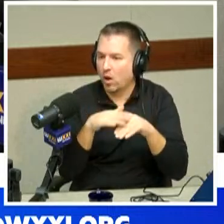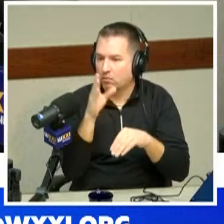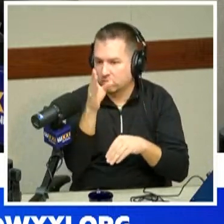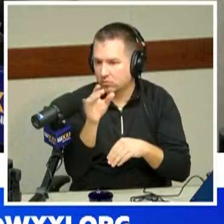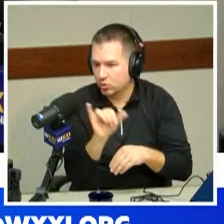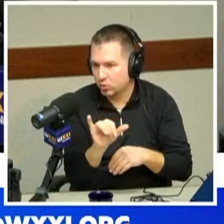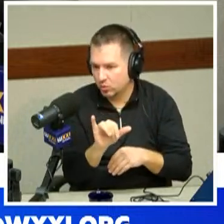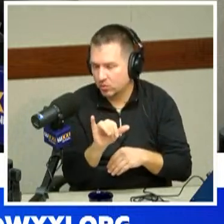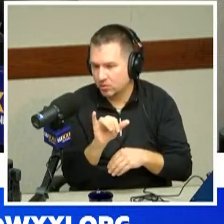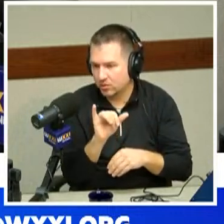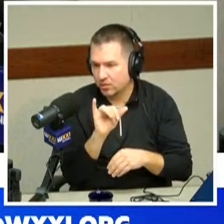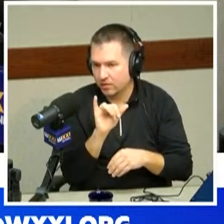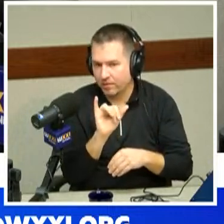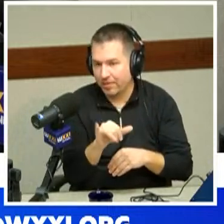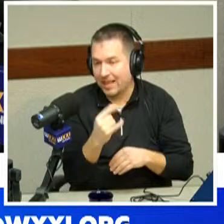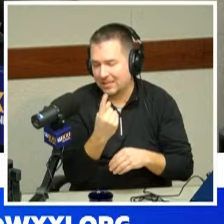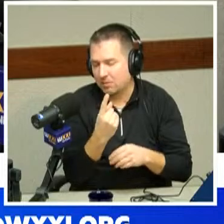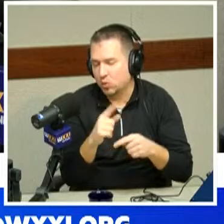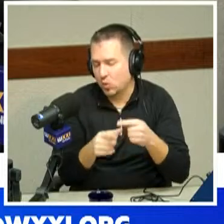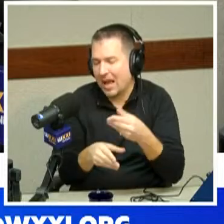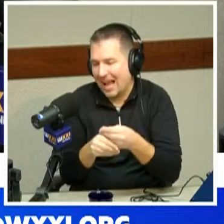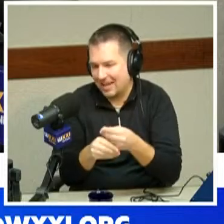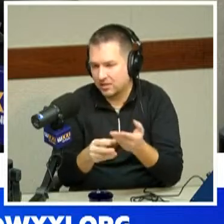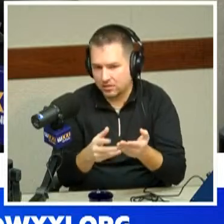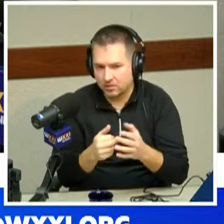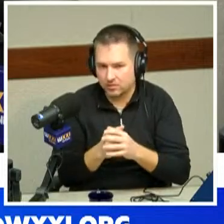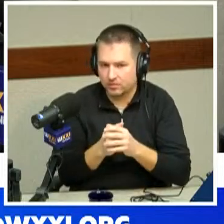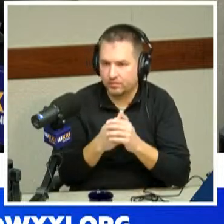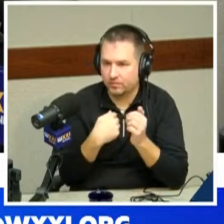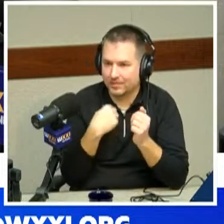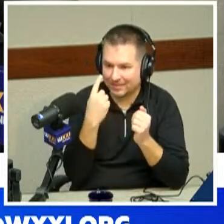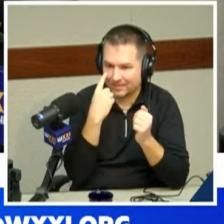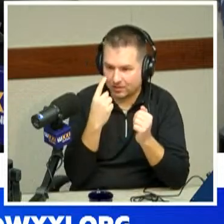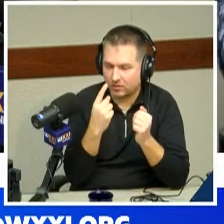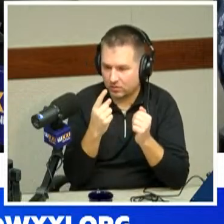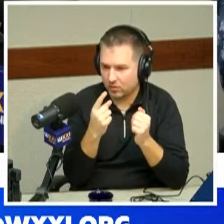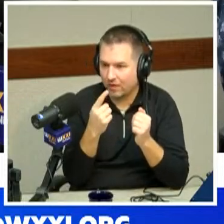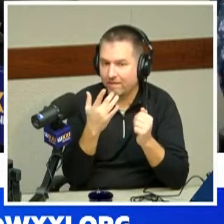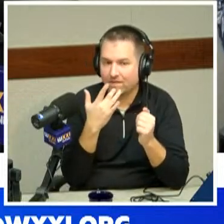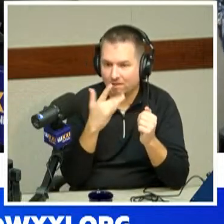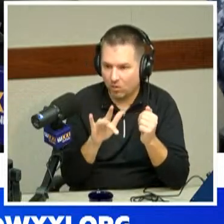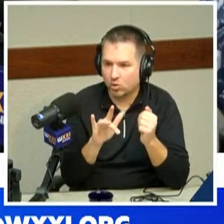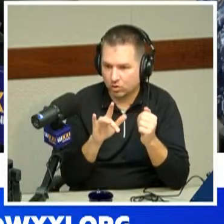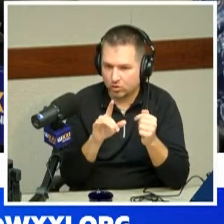the something I would like to add on that and I think we've been really for forun to have a lot